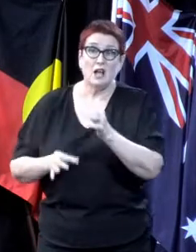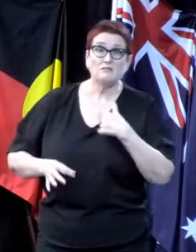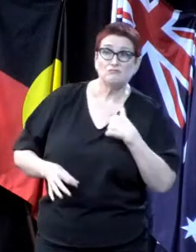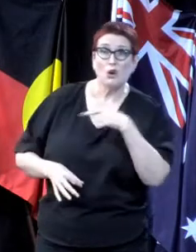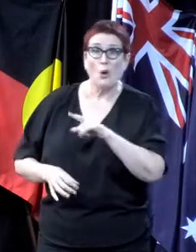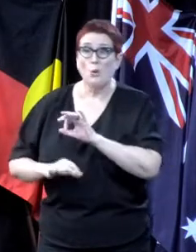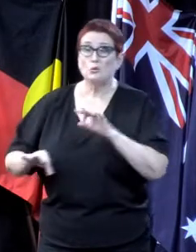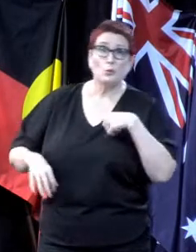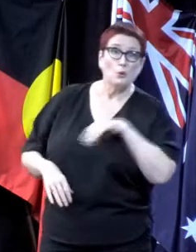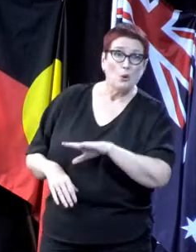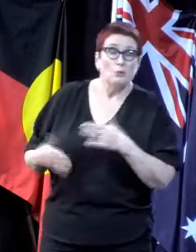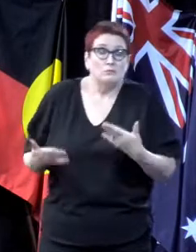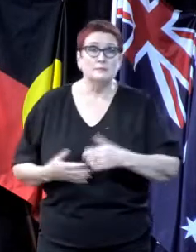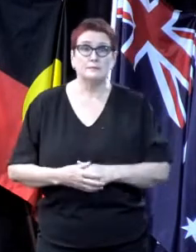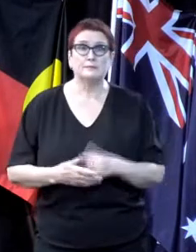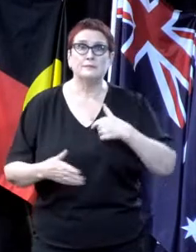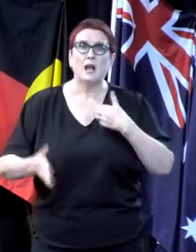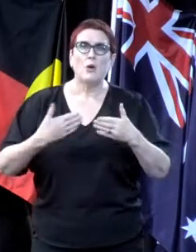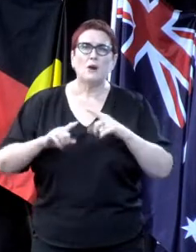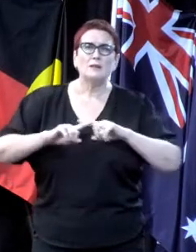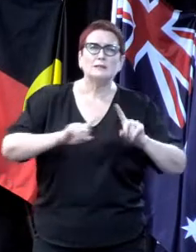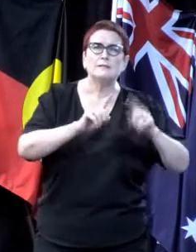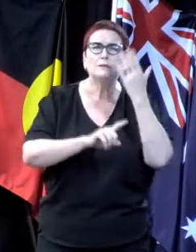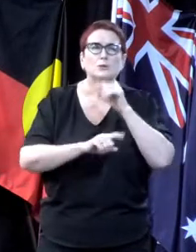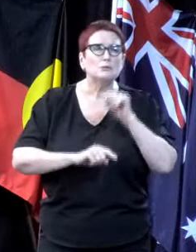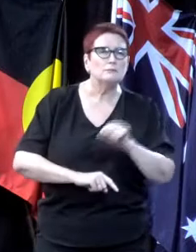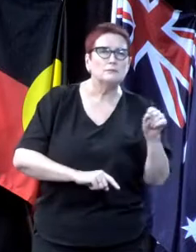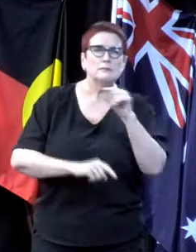And we host that at a variety of schools in our region, too.